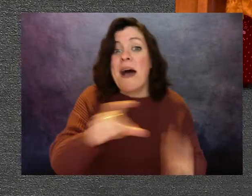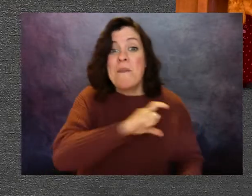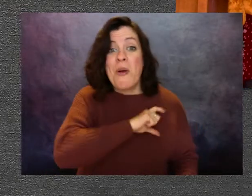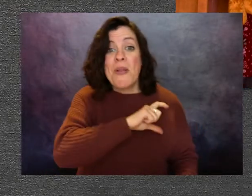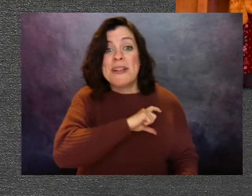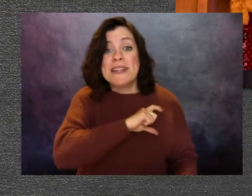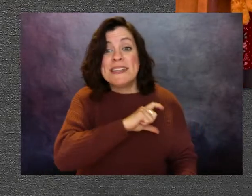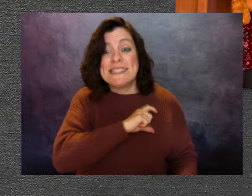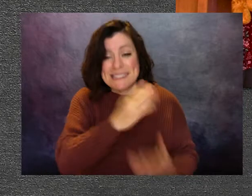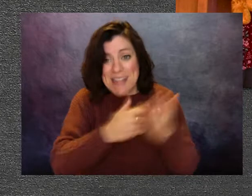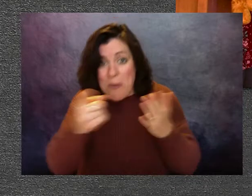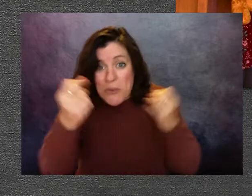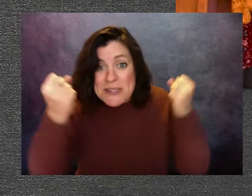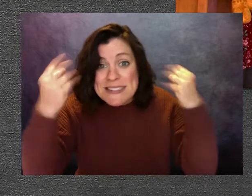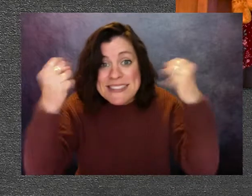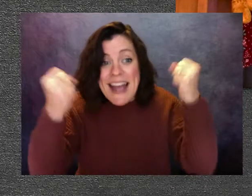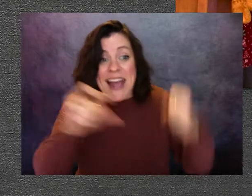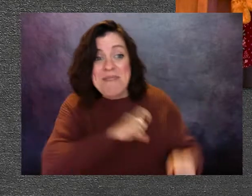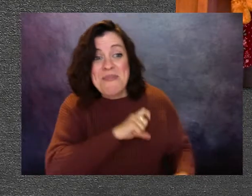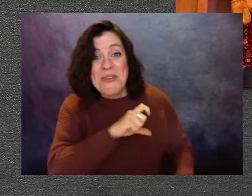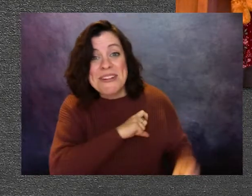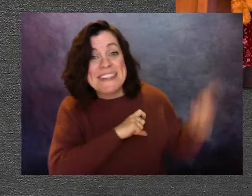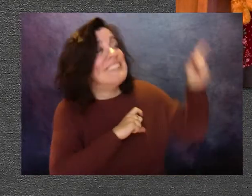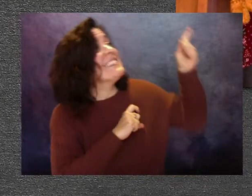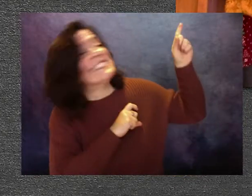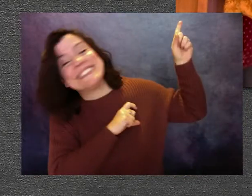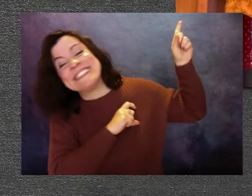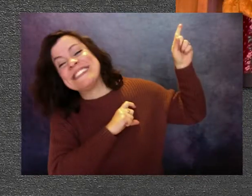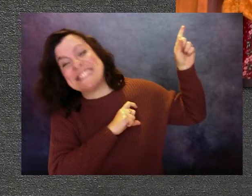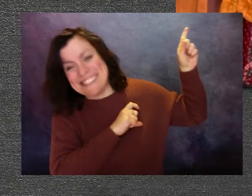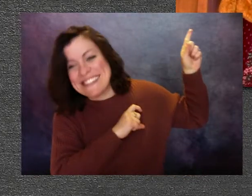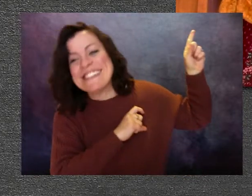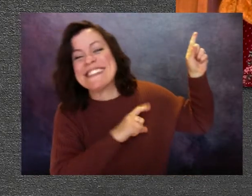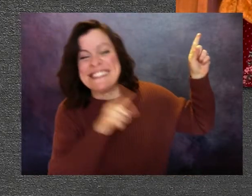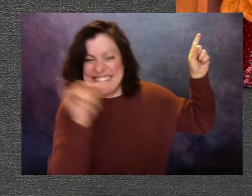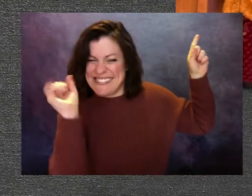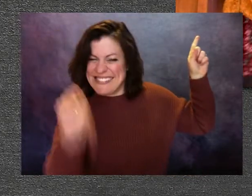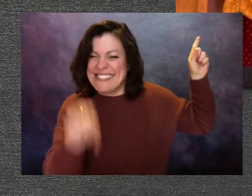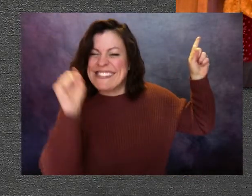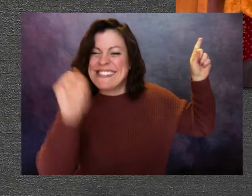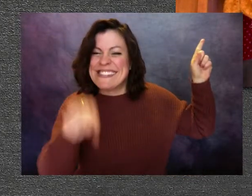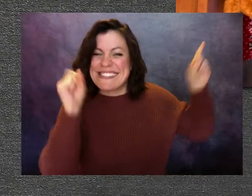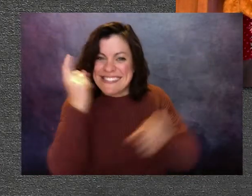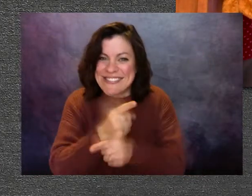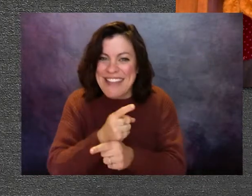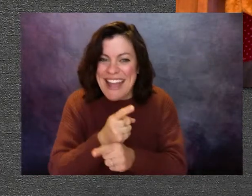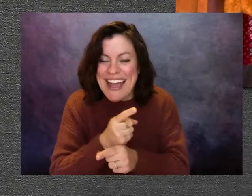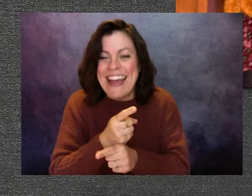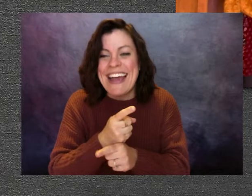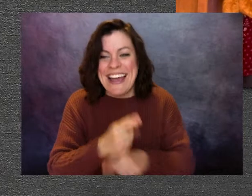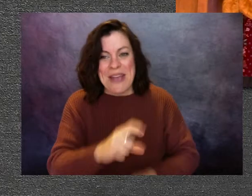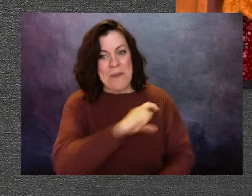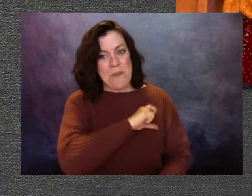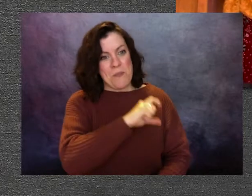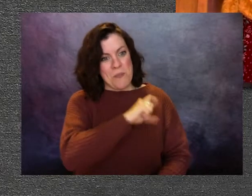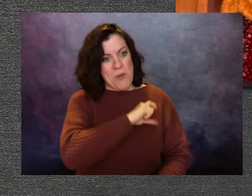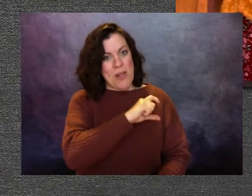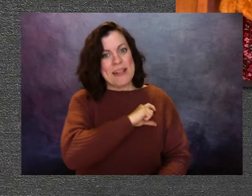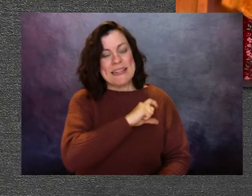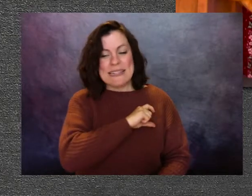Huh! Let's see. Should we see? Oh my goodness, you were right. It was a police officer.